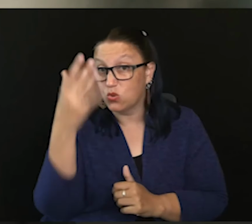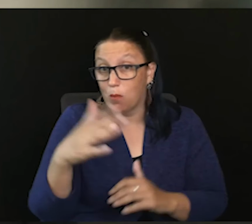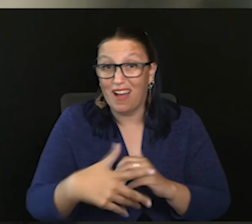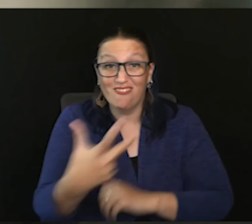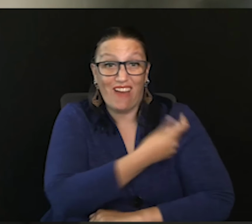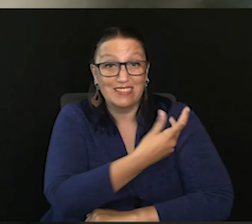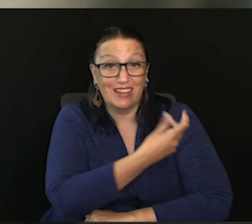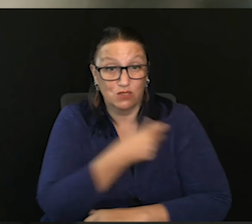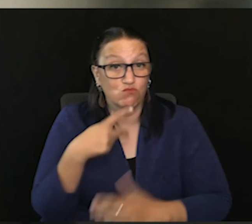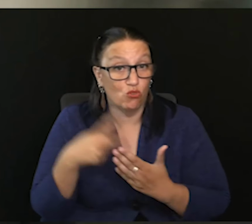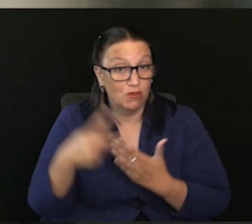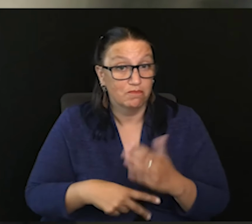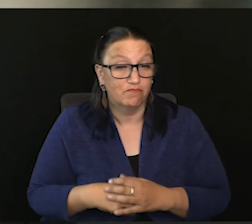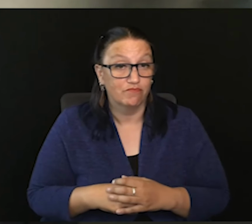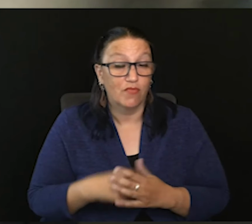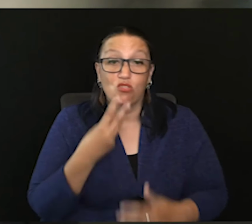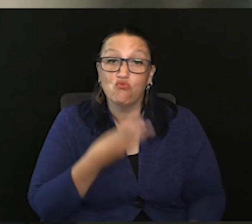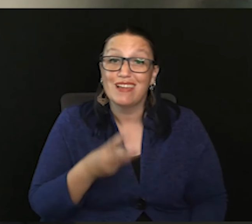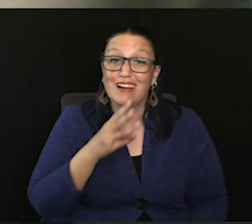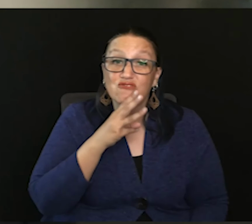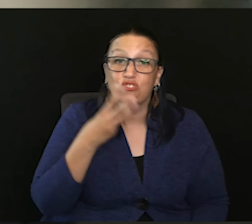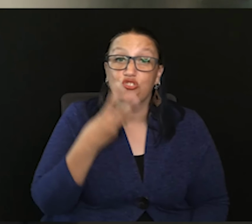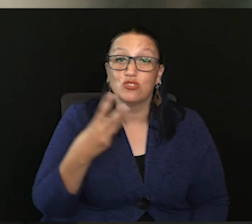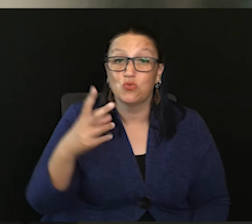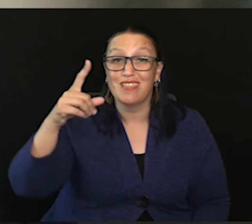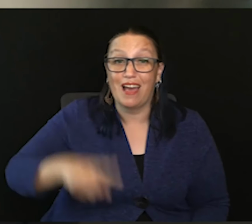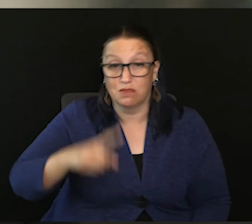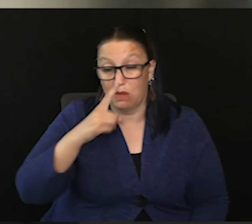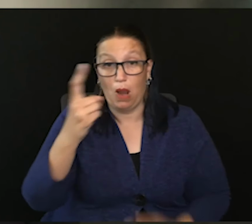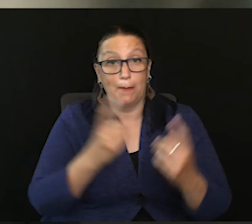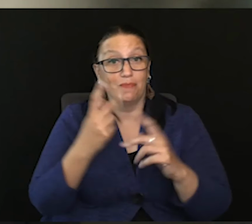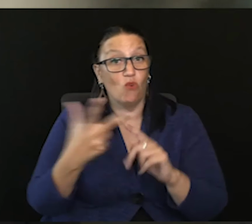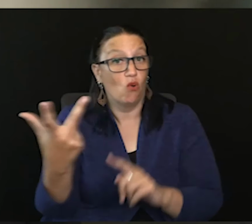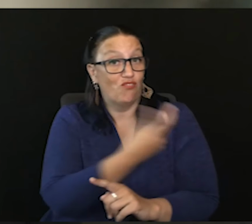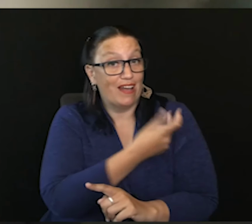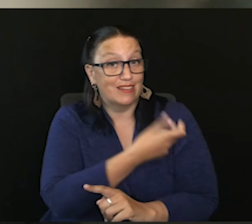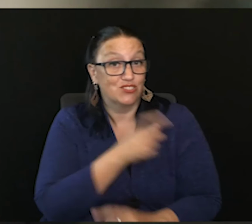Another day of over 300,000 doses yesterday, 332,000 doses,